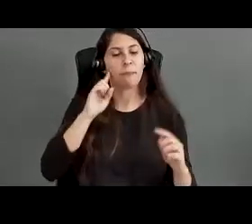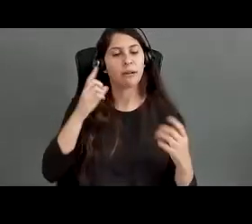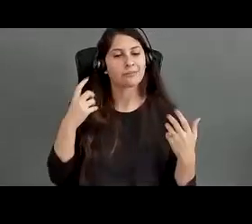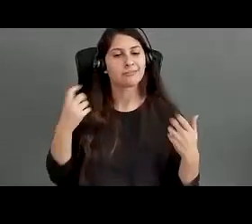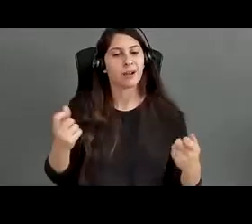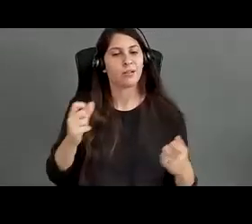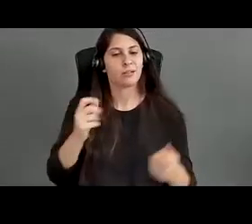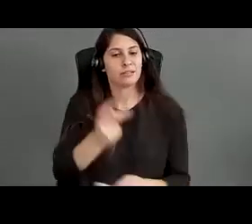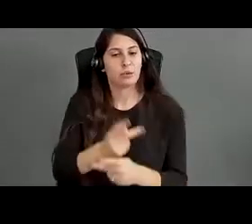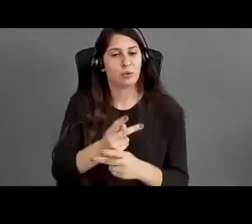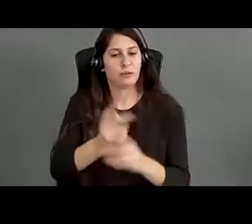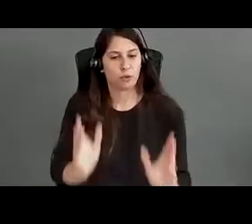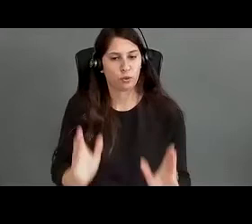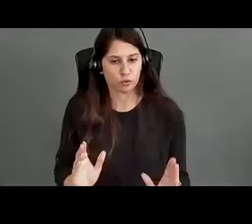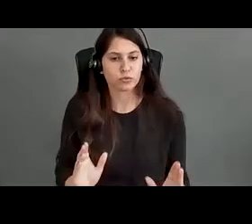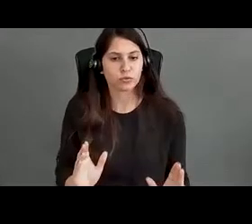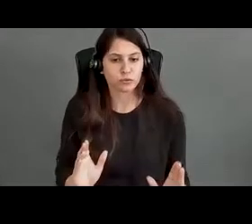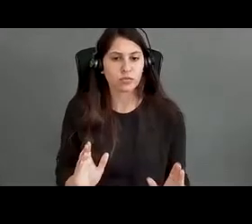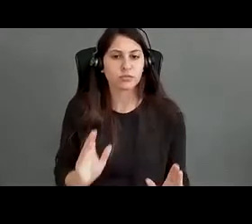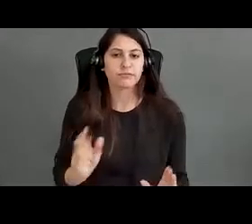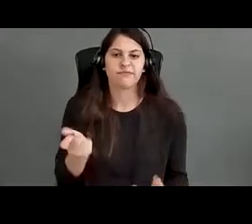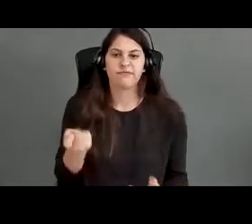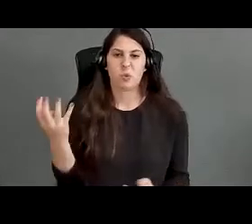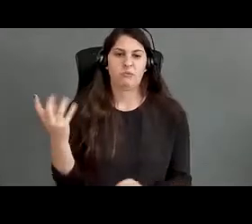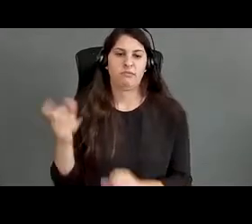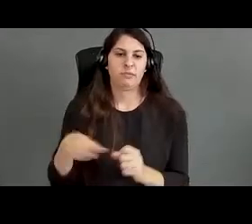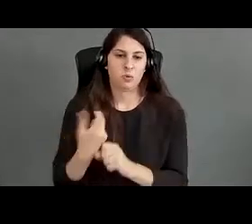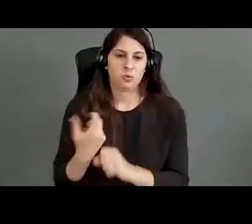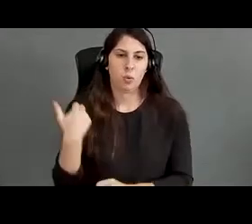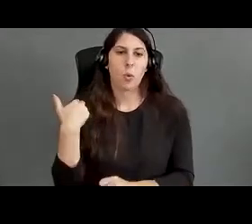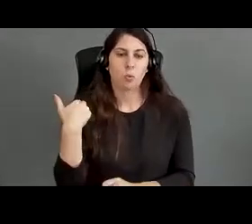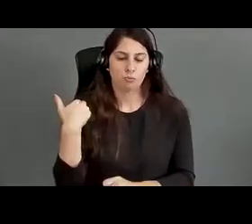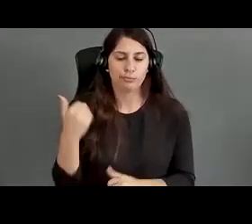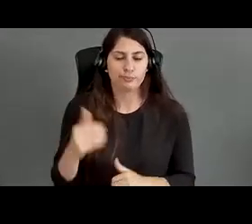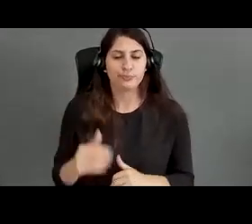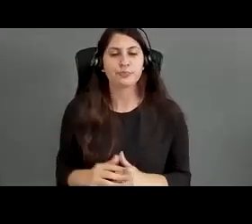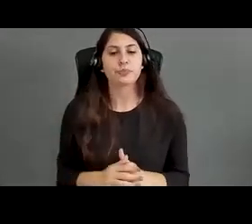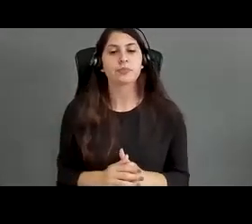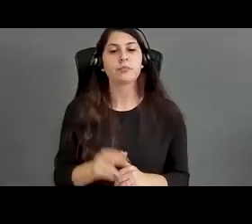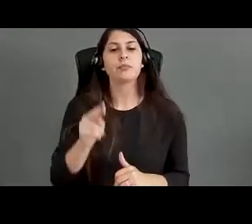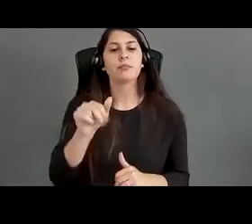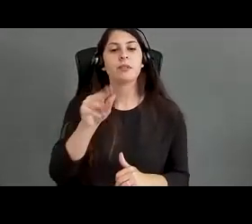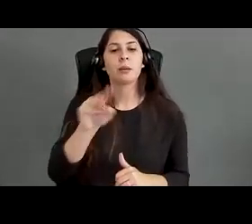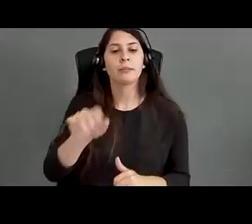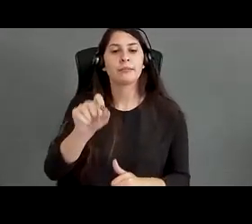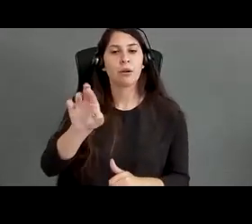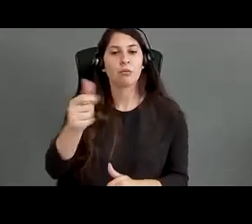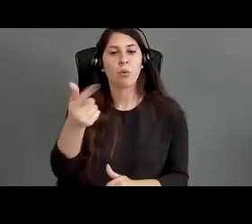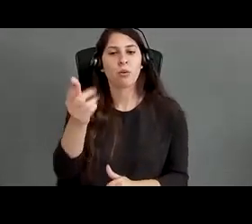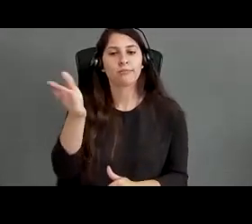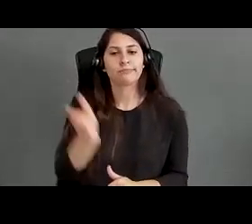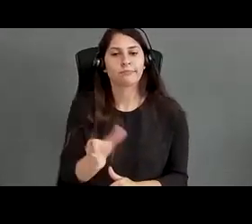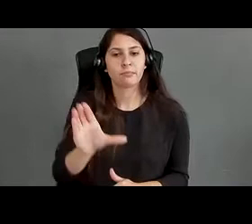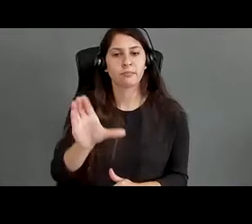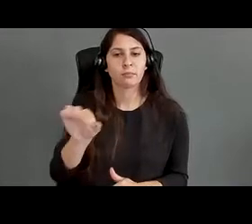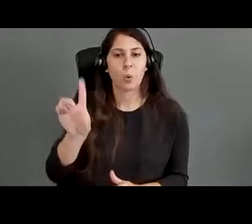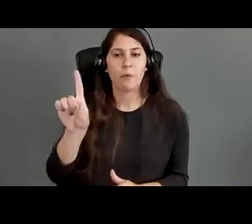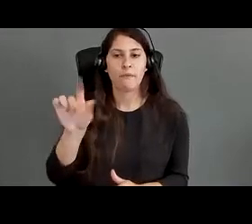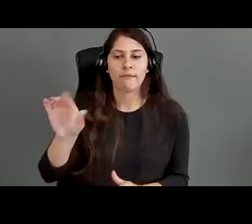with the National Alliance on Caregiving. And then nami.org/covid19, our helpline team